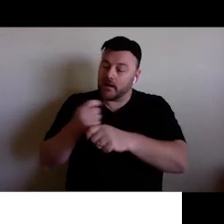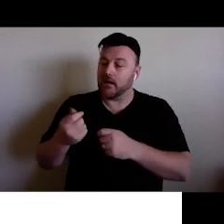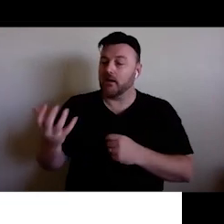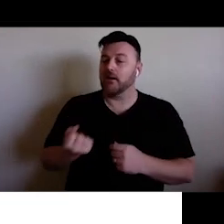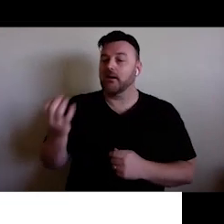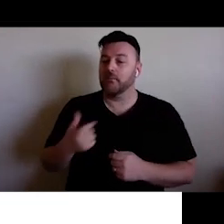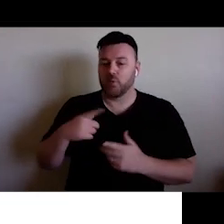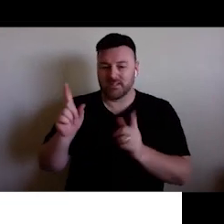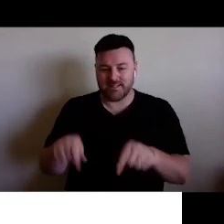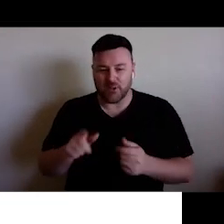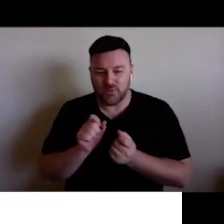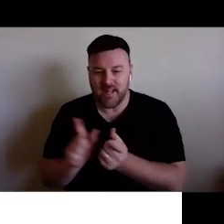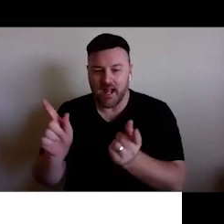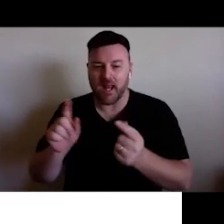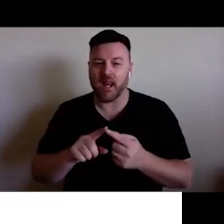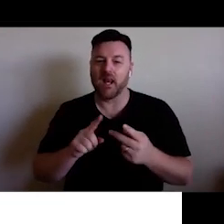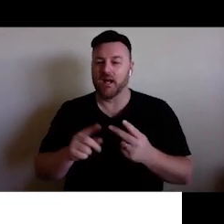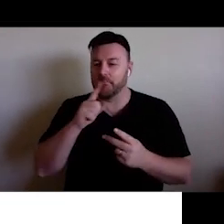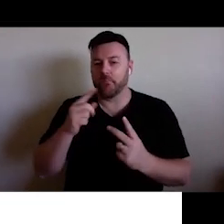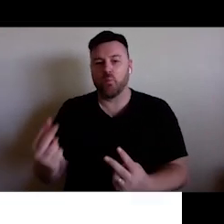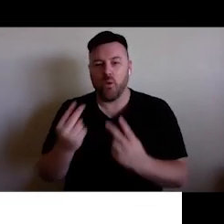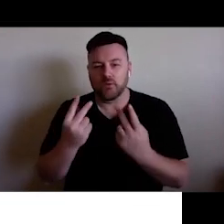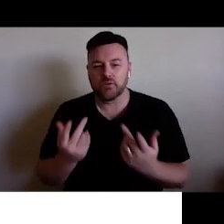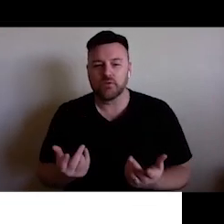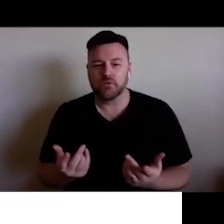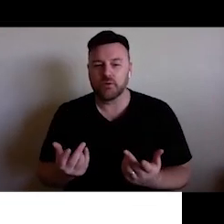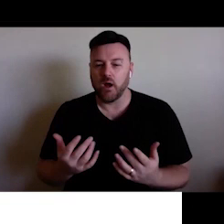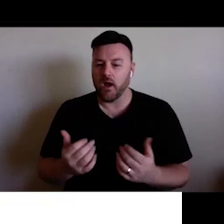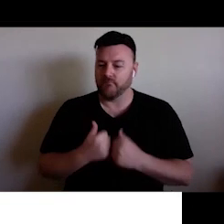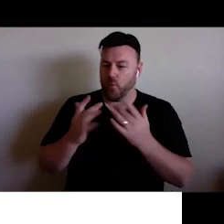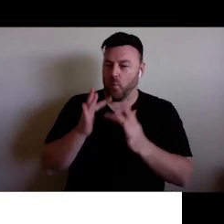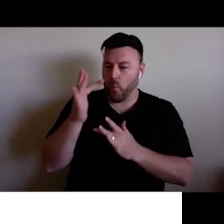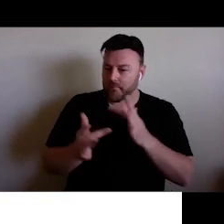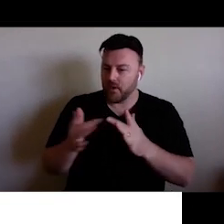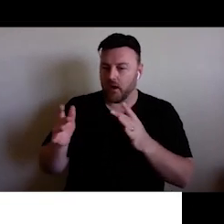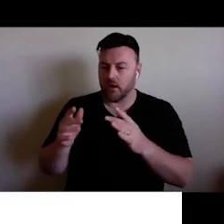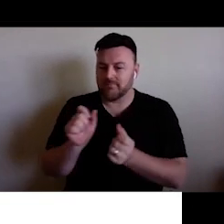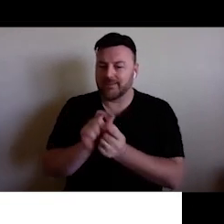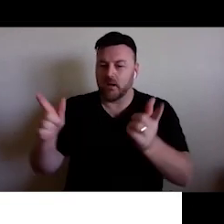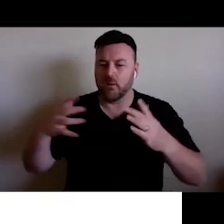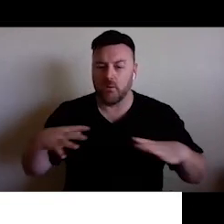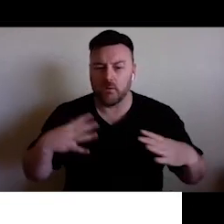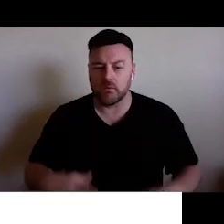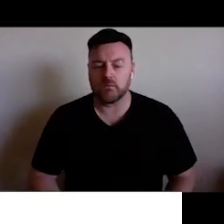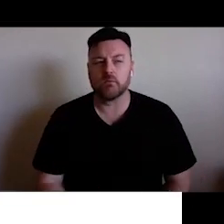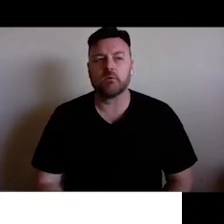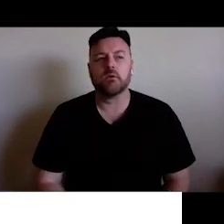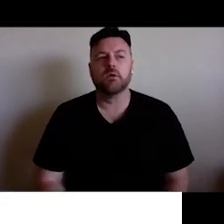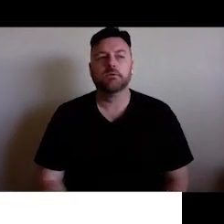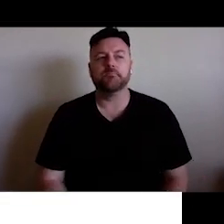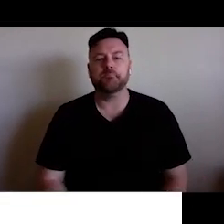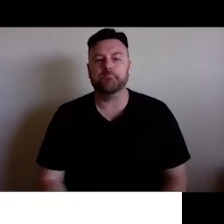designs a pattern and then sells it digitally, only for £6.50 or £14.50